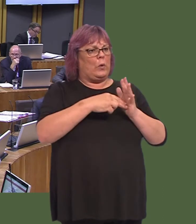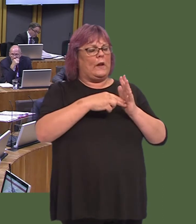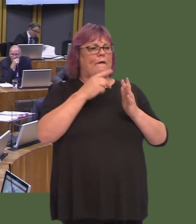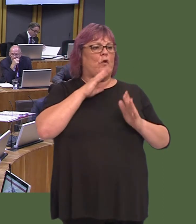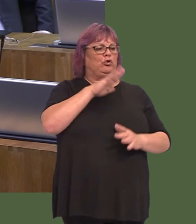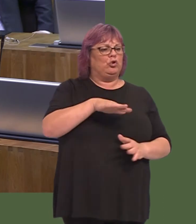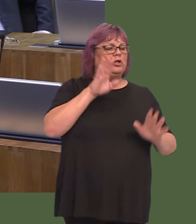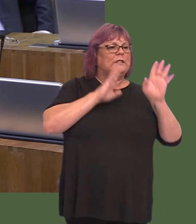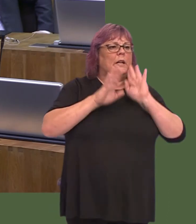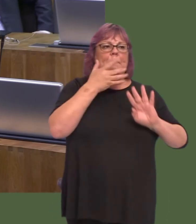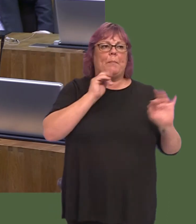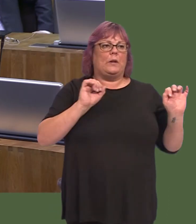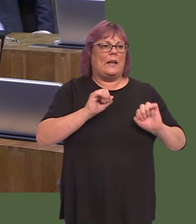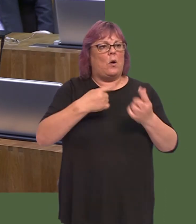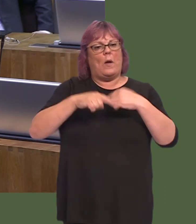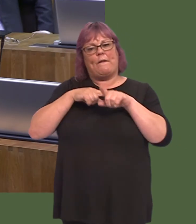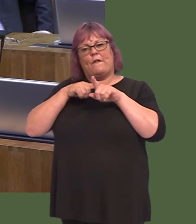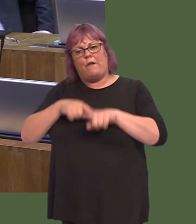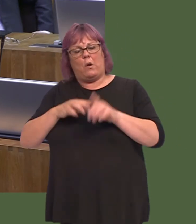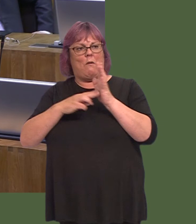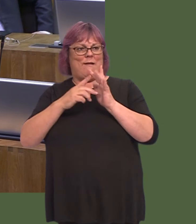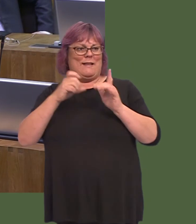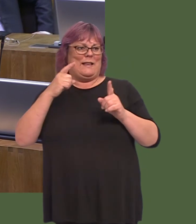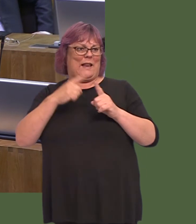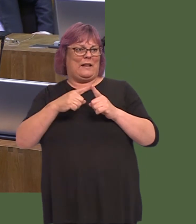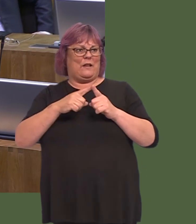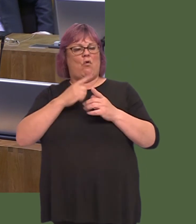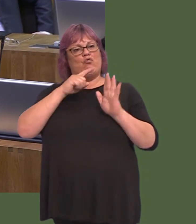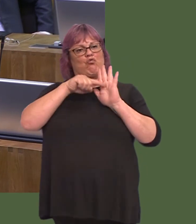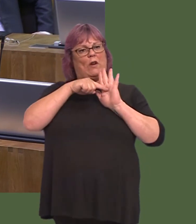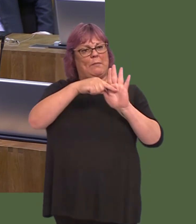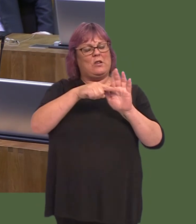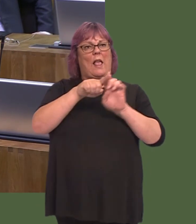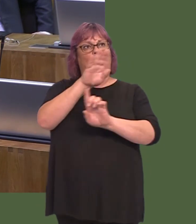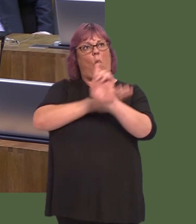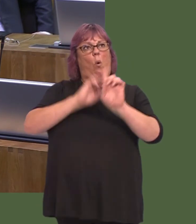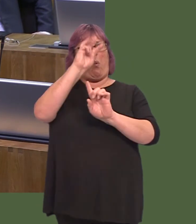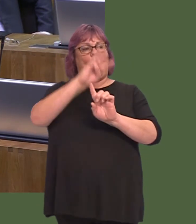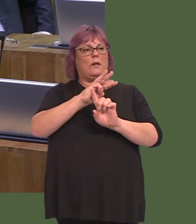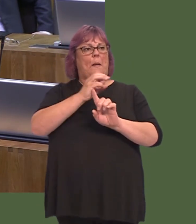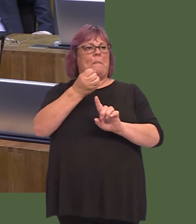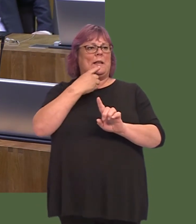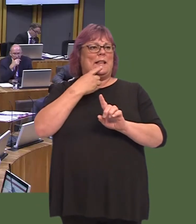in children and young people. We are guided by the recommendations of the National Institute for Health and Care Excellence and the All Wales Medicines Strategy Group.